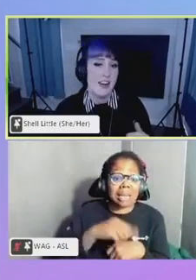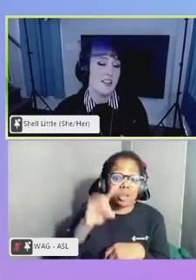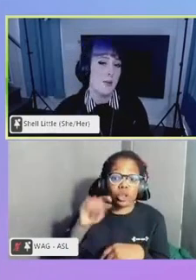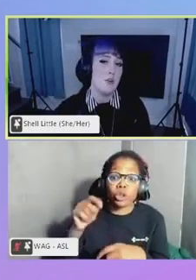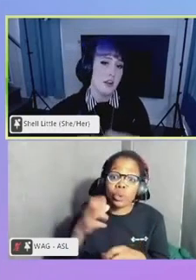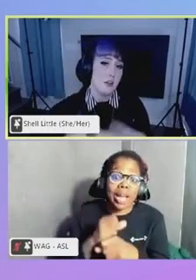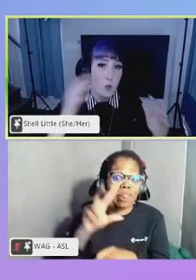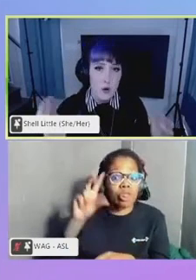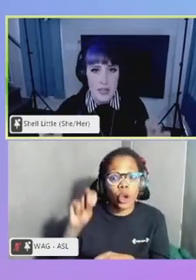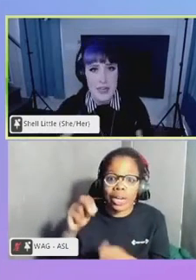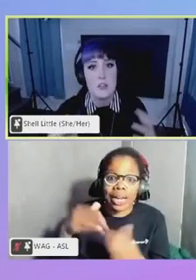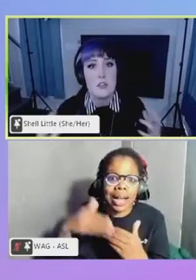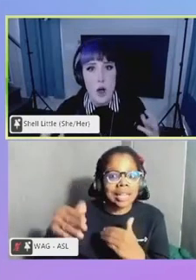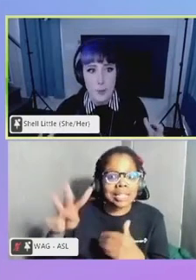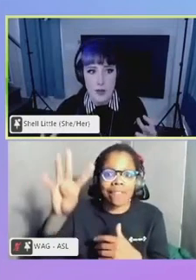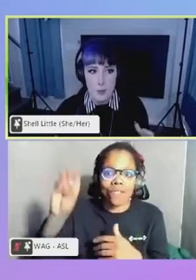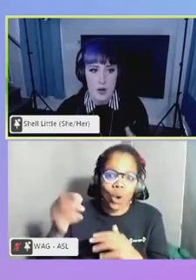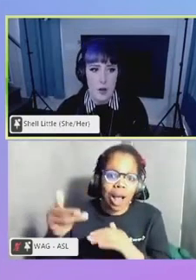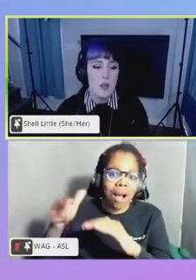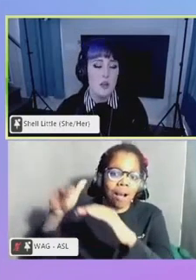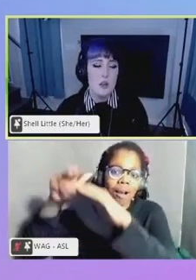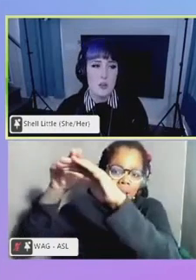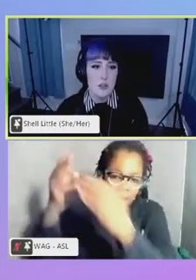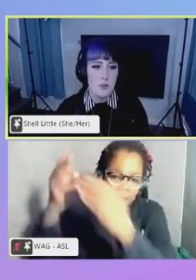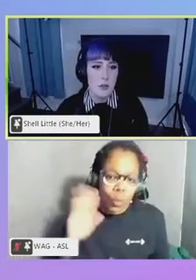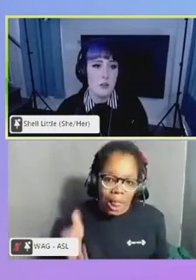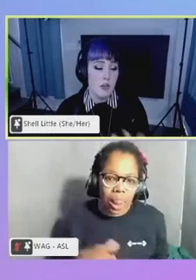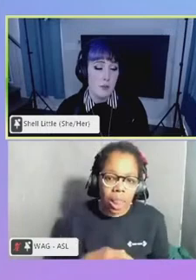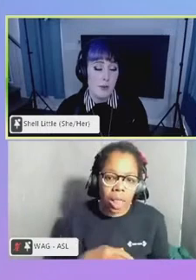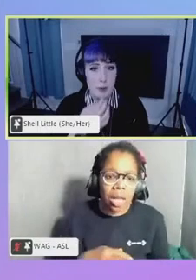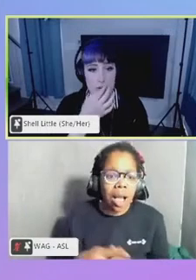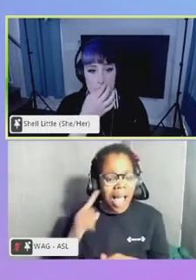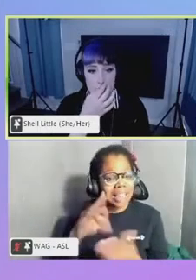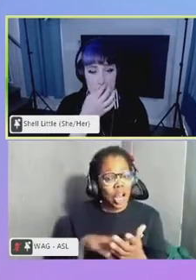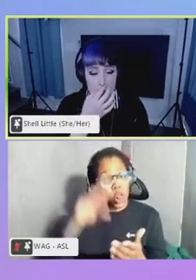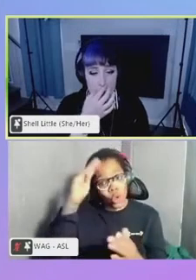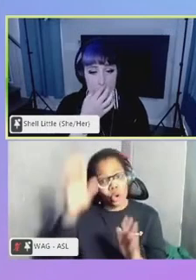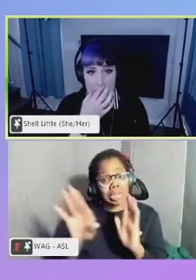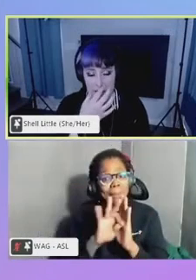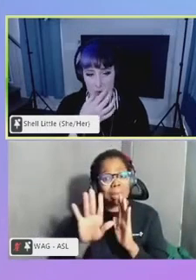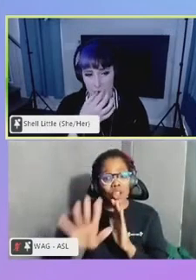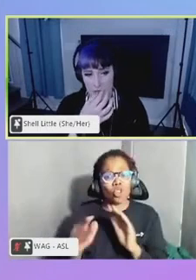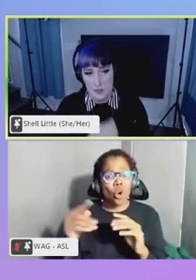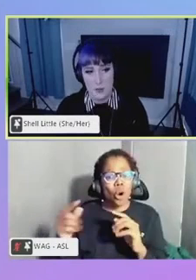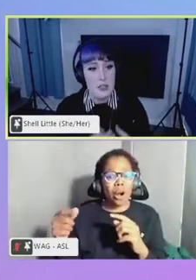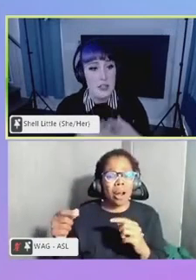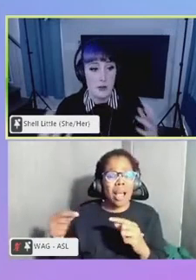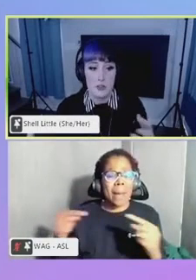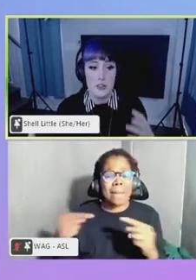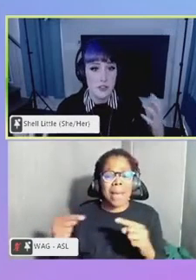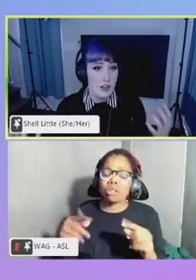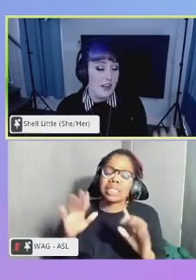something. But, you know, can sometimes 20% is a win. And sometimes, you know, next time you do it, The next you get